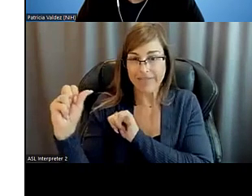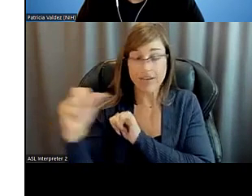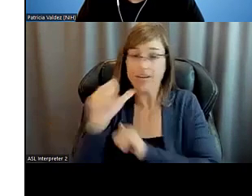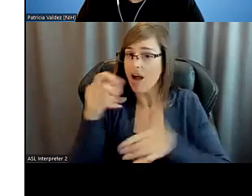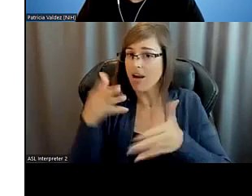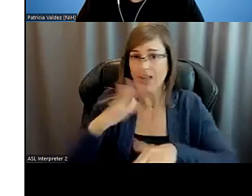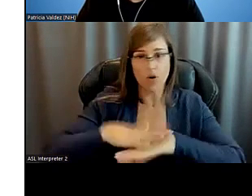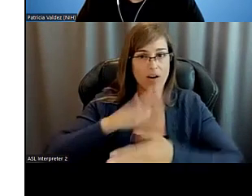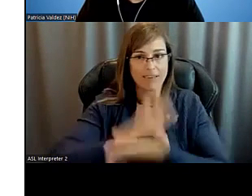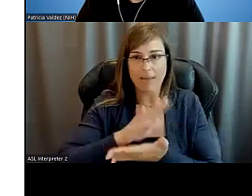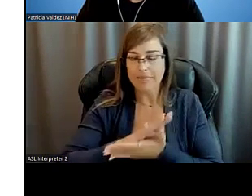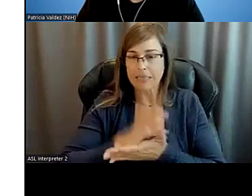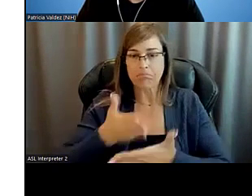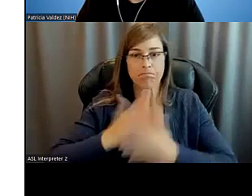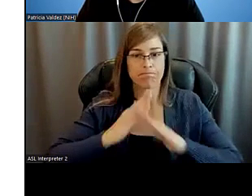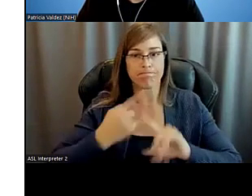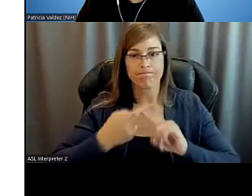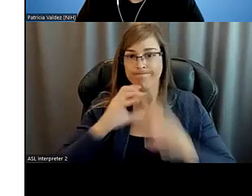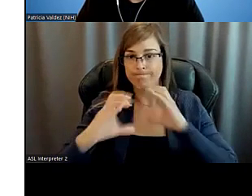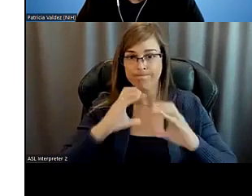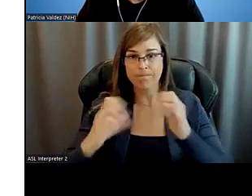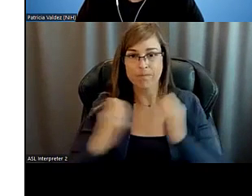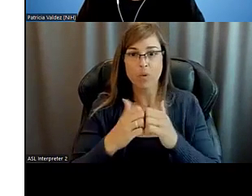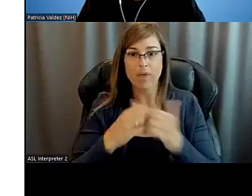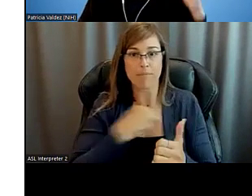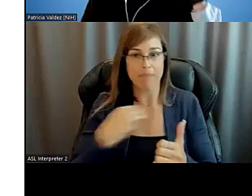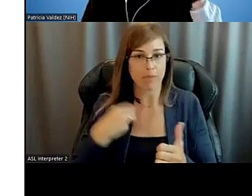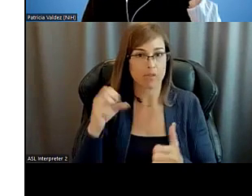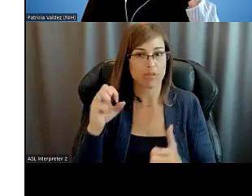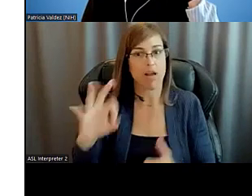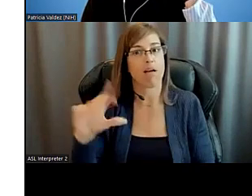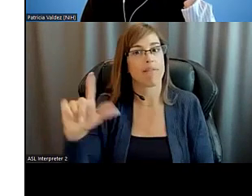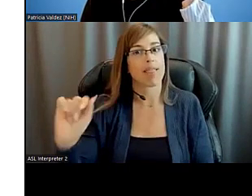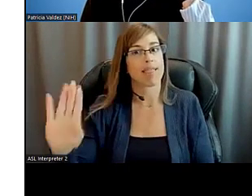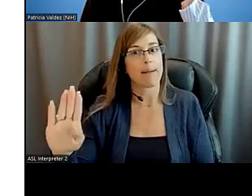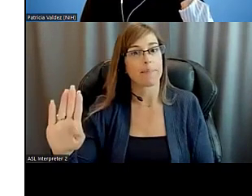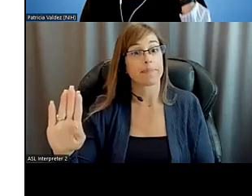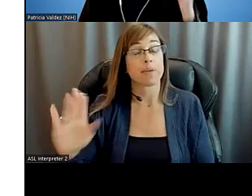from communicating with members of his lab. Okay. So now here is a question.